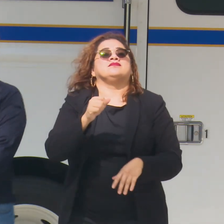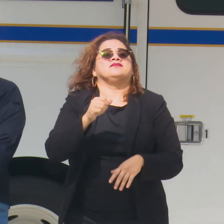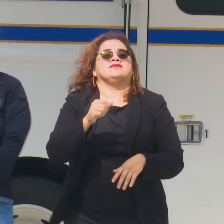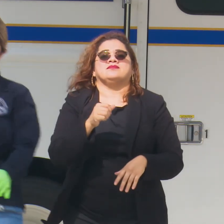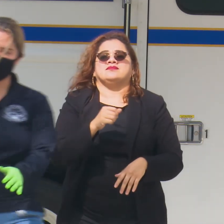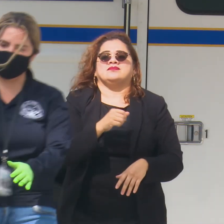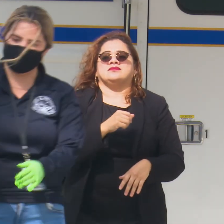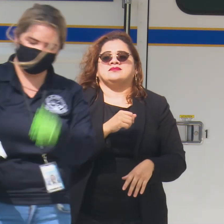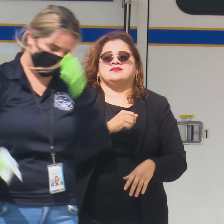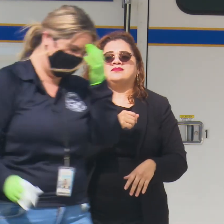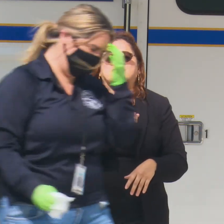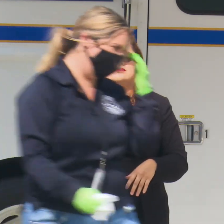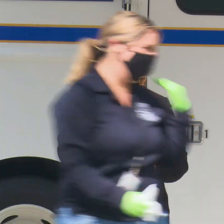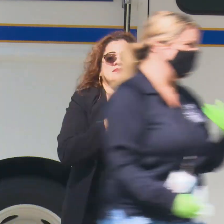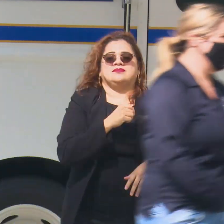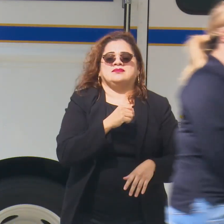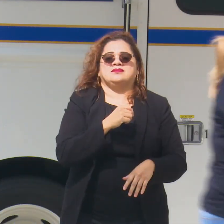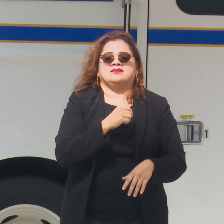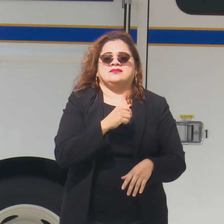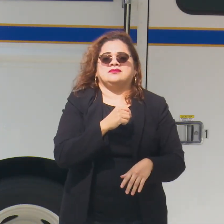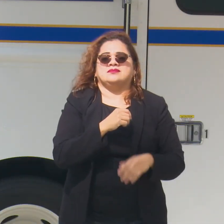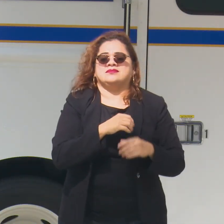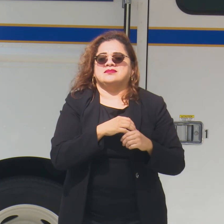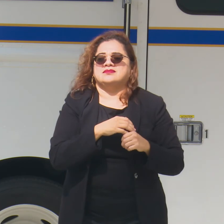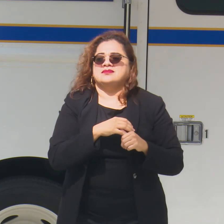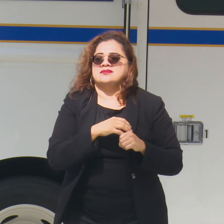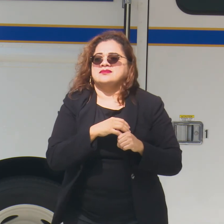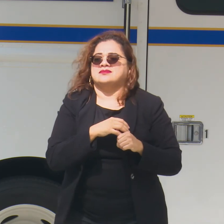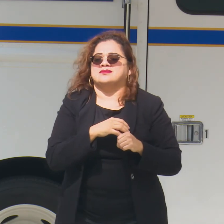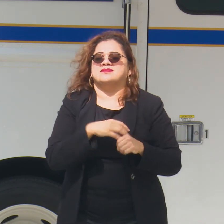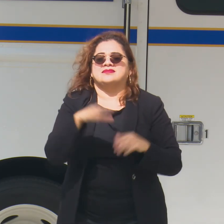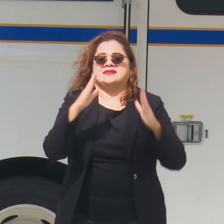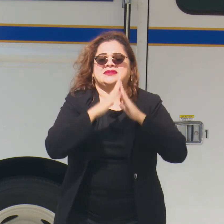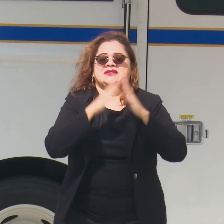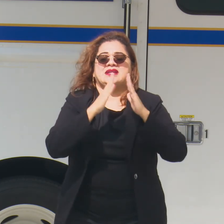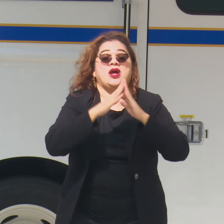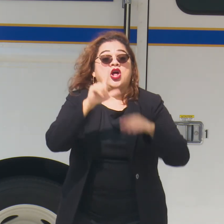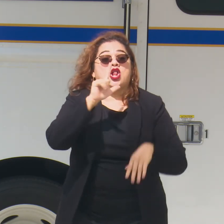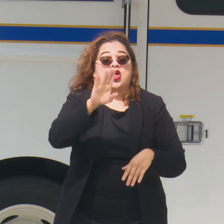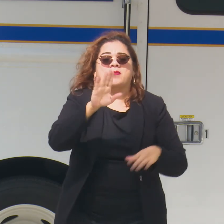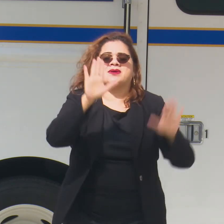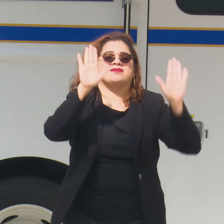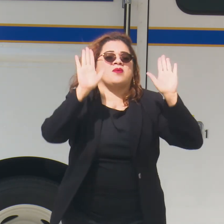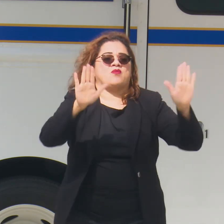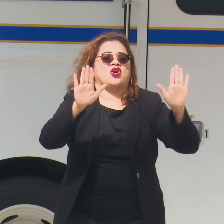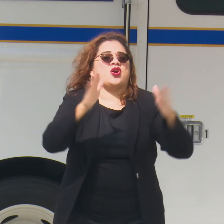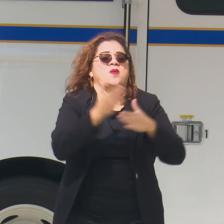I would say the same thing. I mean absolutely, the city of Long Beach has been an incredible partner with the, with the state. I don't